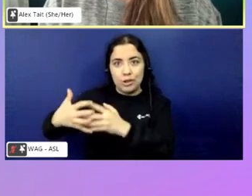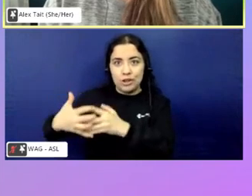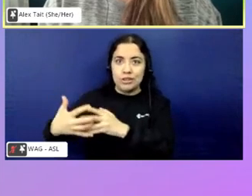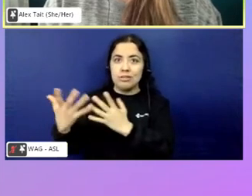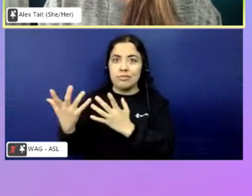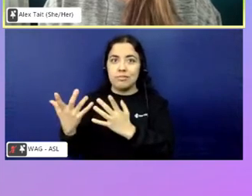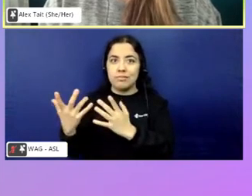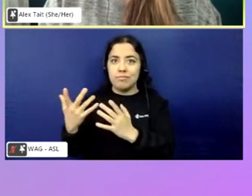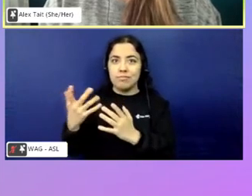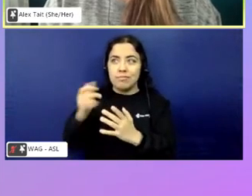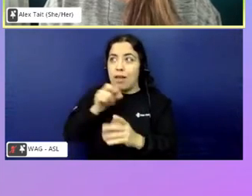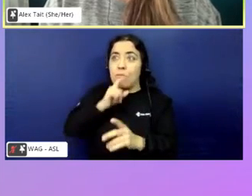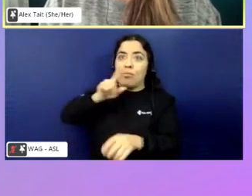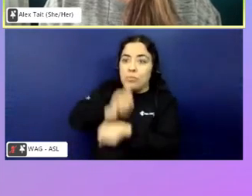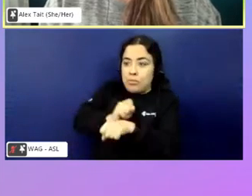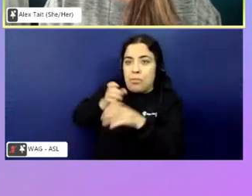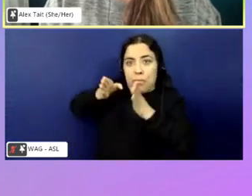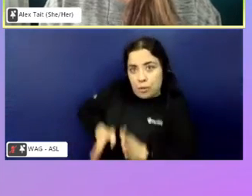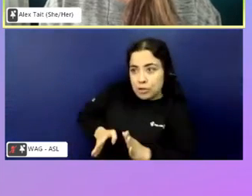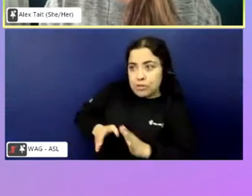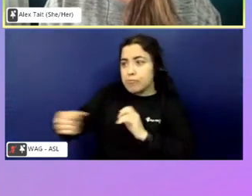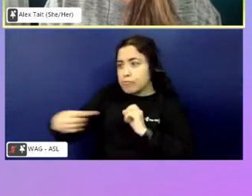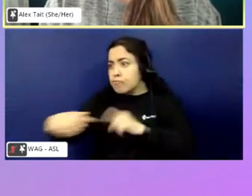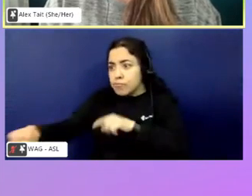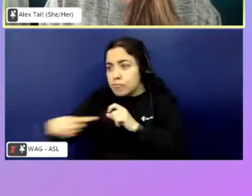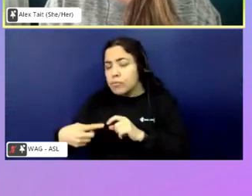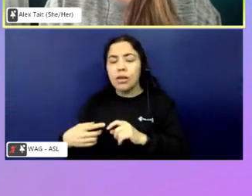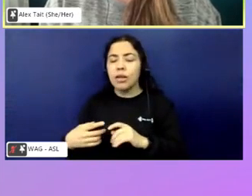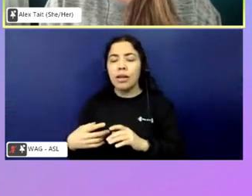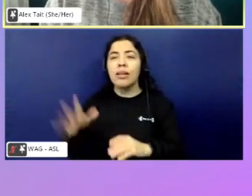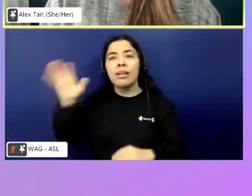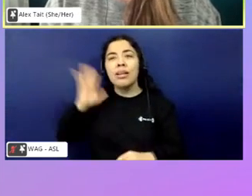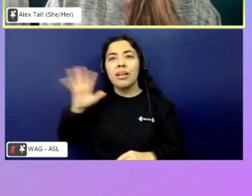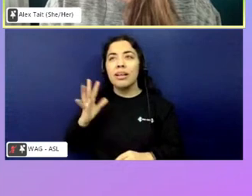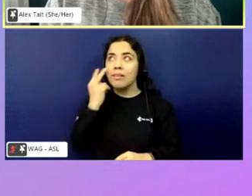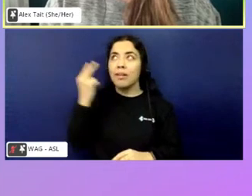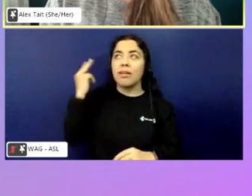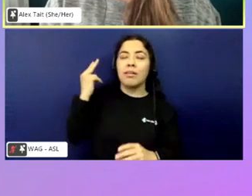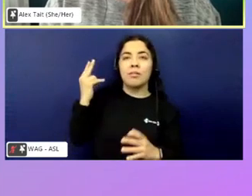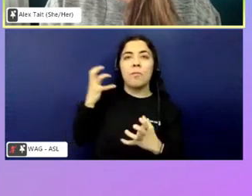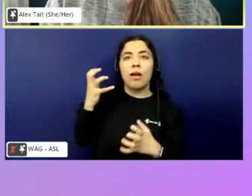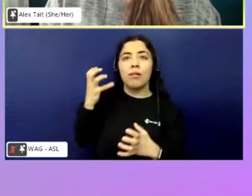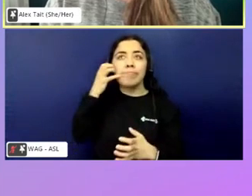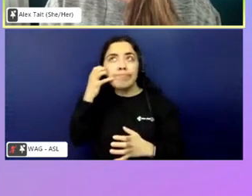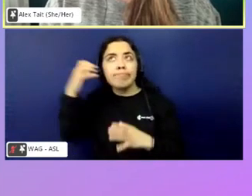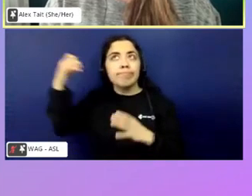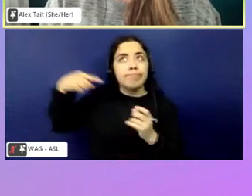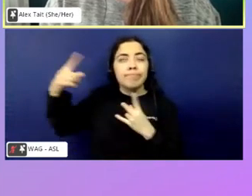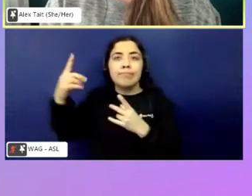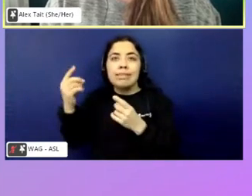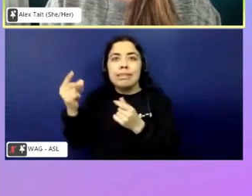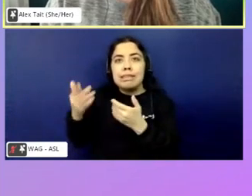from one of the sabon dance. A big theme in this was, frustration of chat bots and